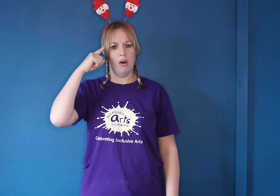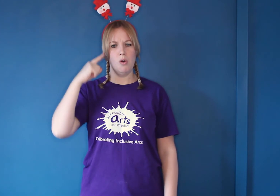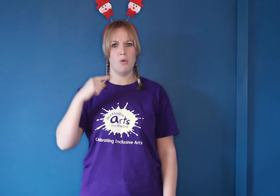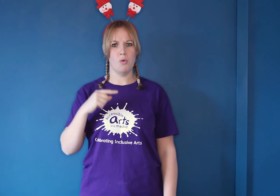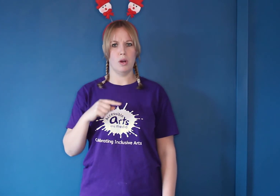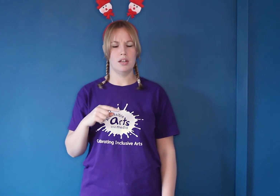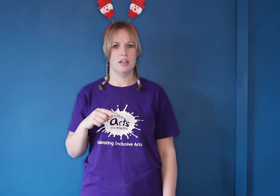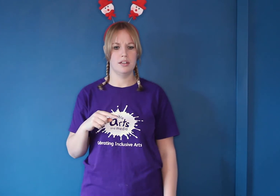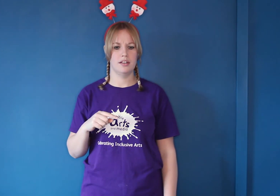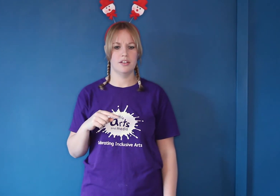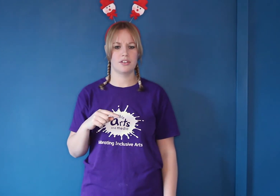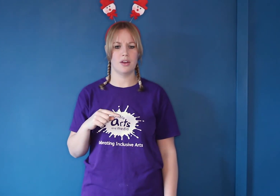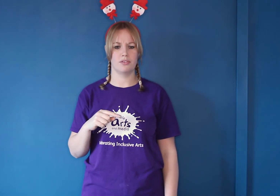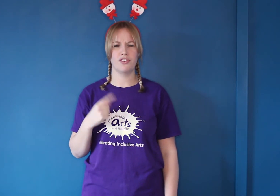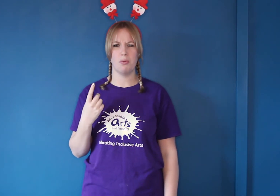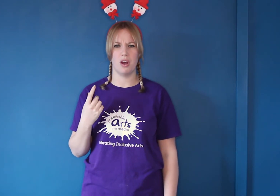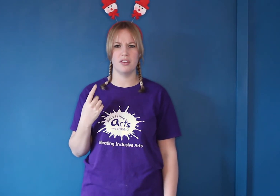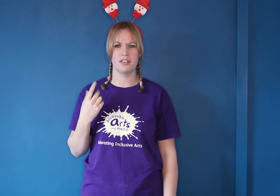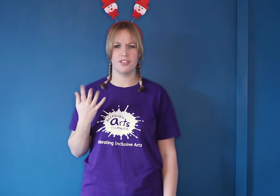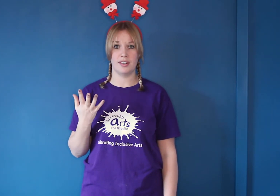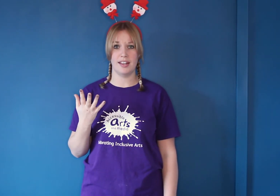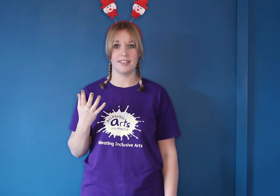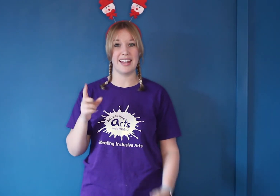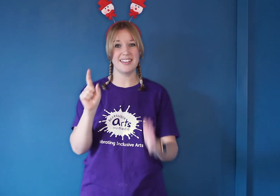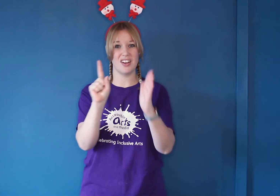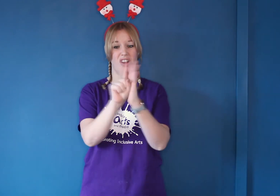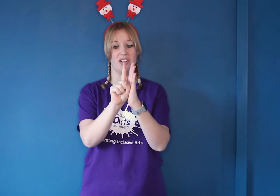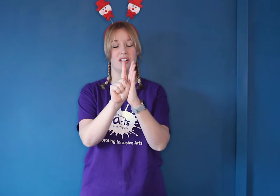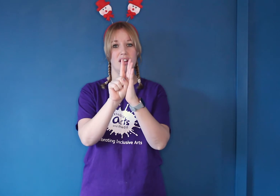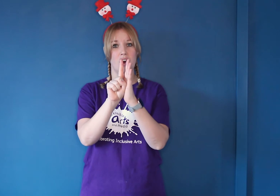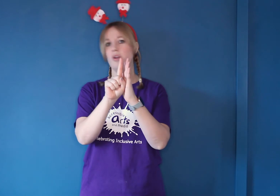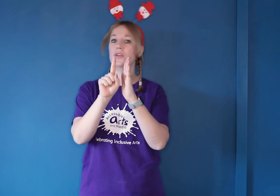Ooo so funny word, funny sign. Later on